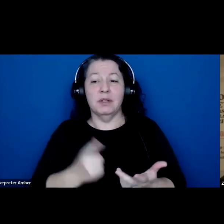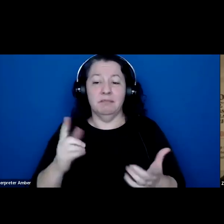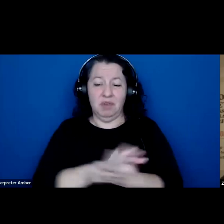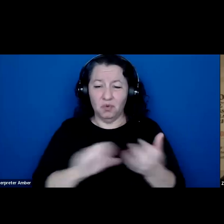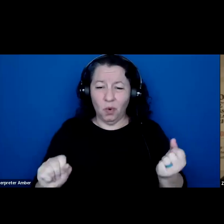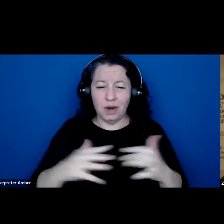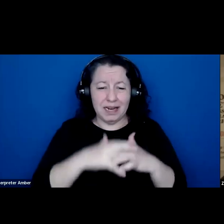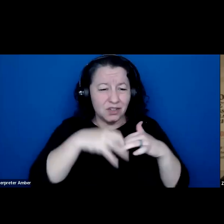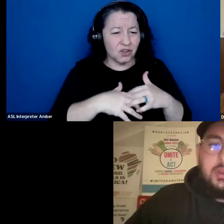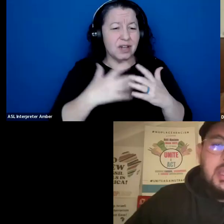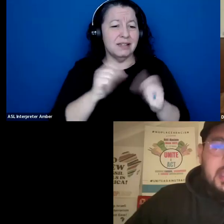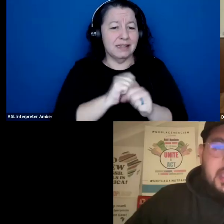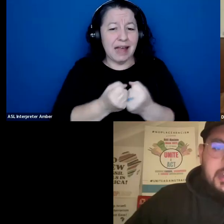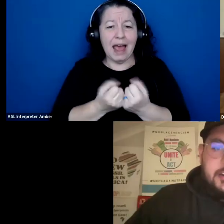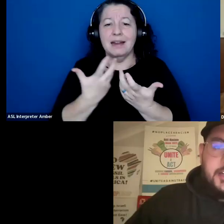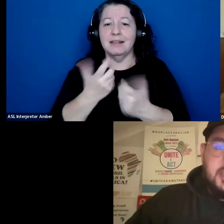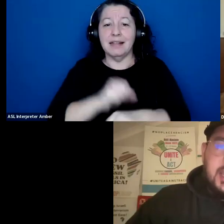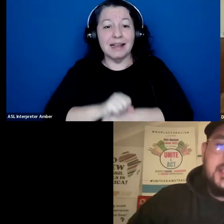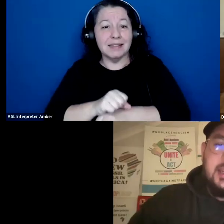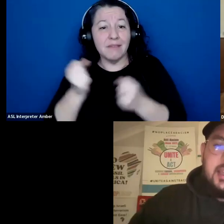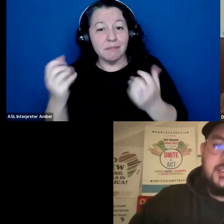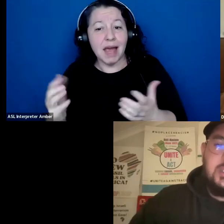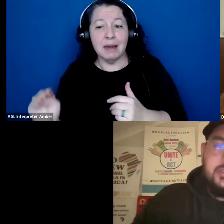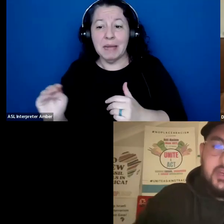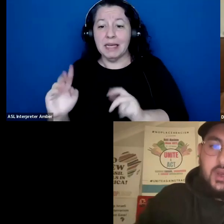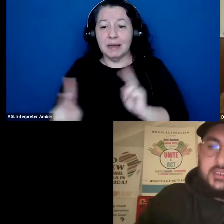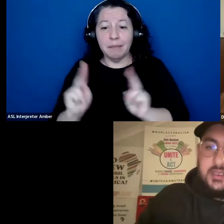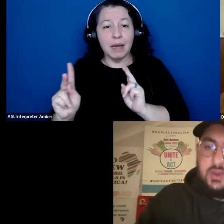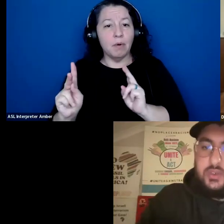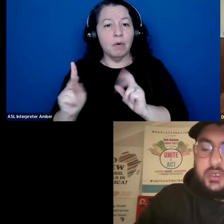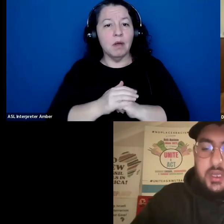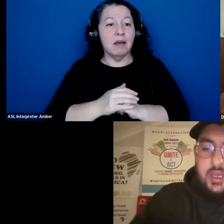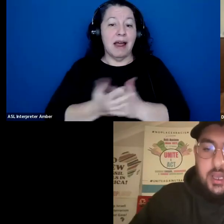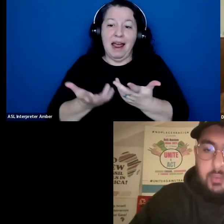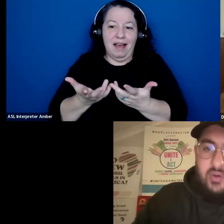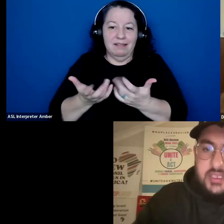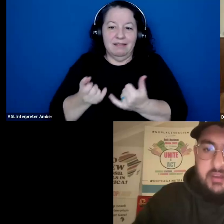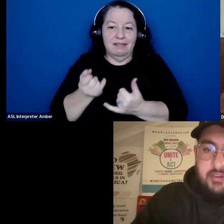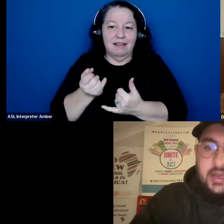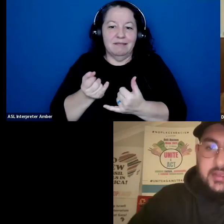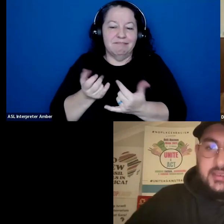and murdered millions of people, and entrenched the lasting legacies of inequality, exclusion, poverty, and violence